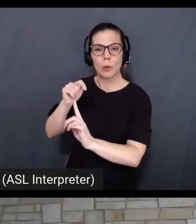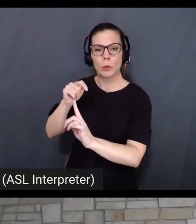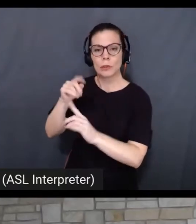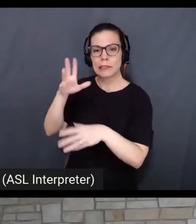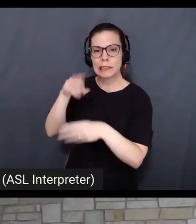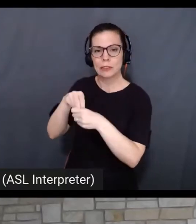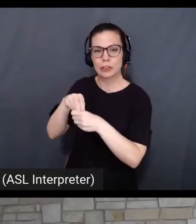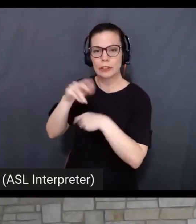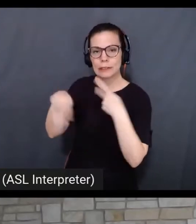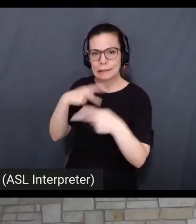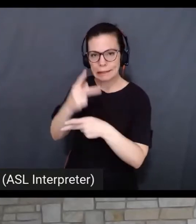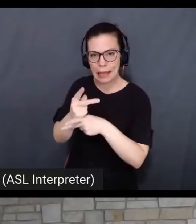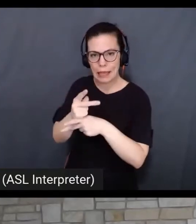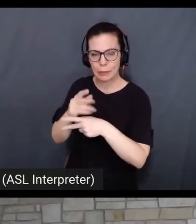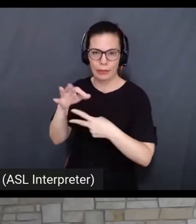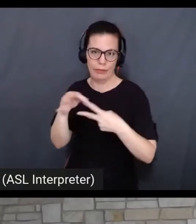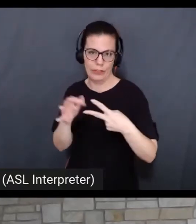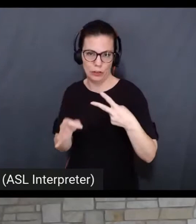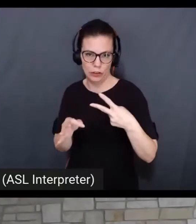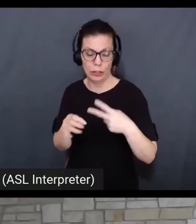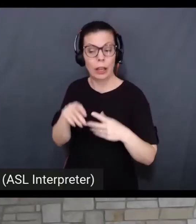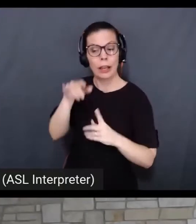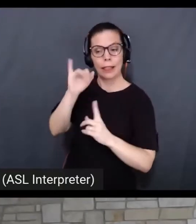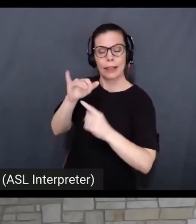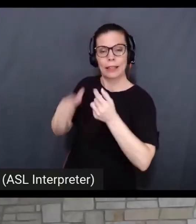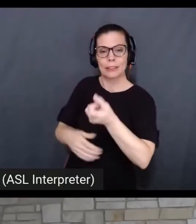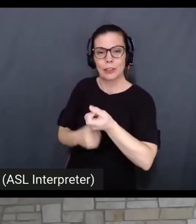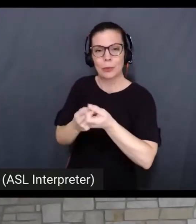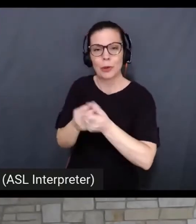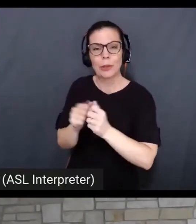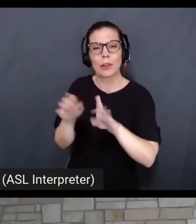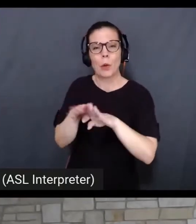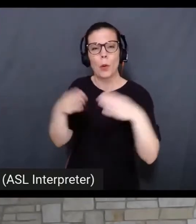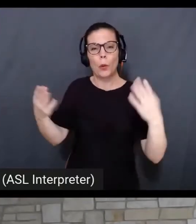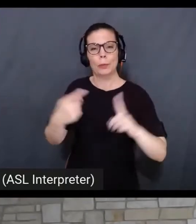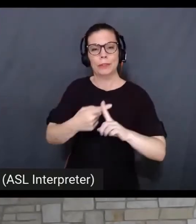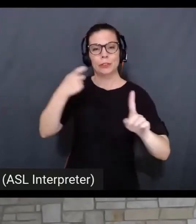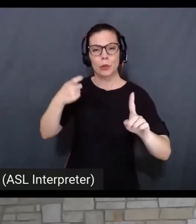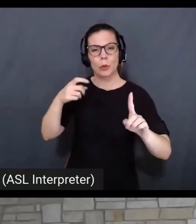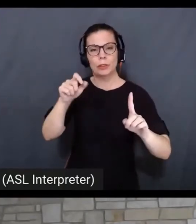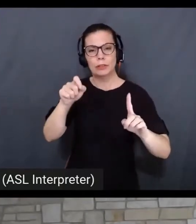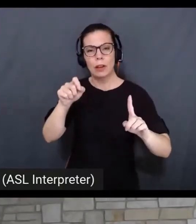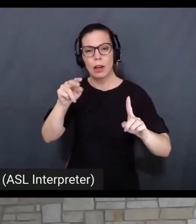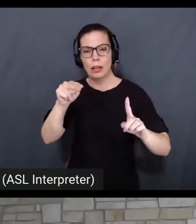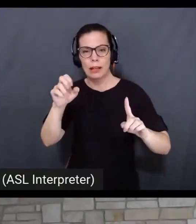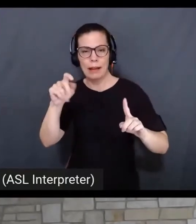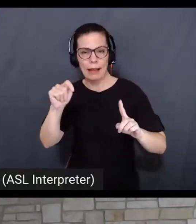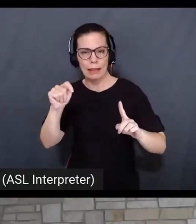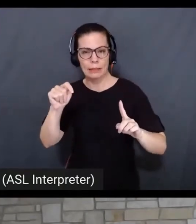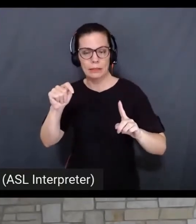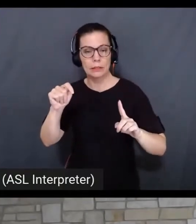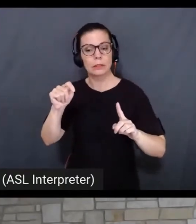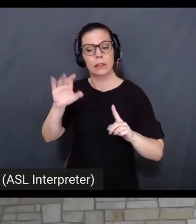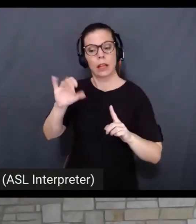And that is supported by an open source.netclient that can talk through Postgres.